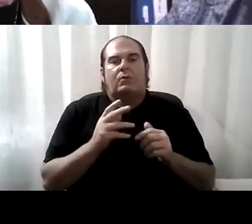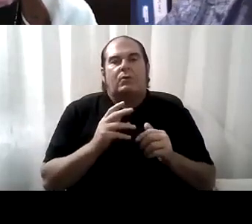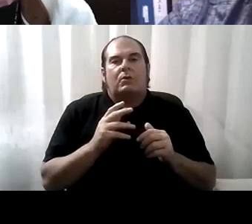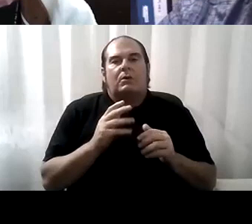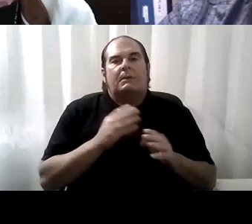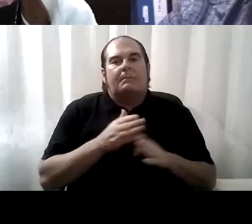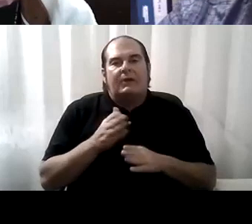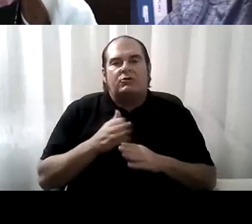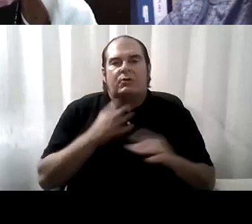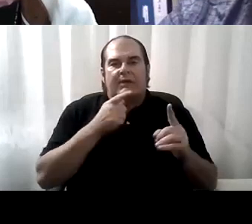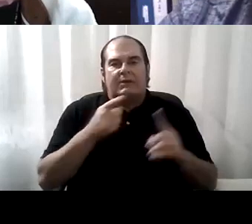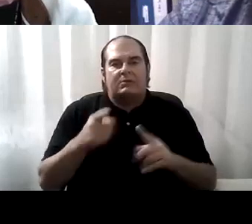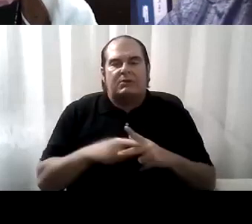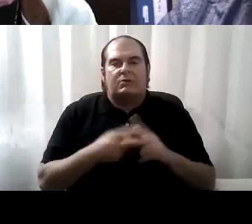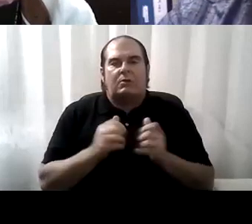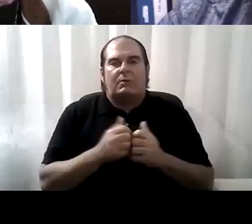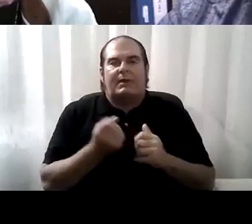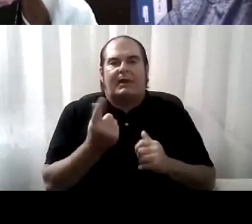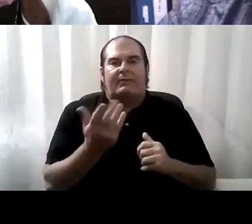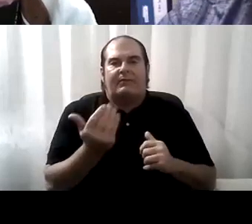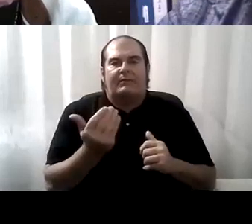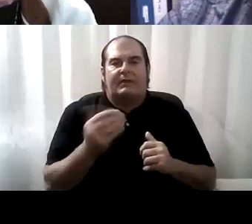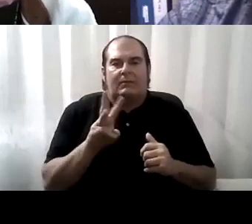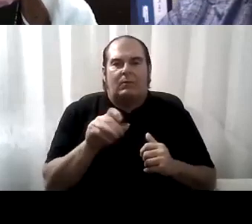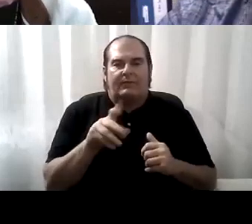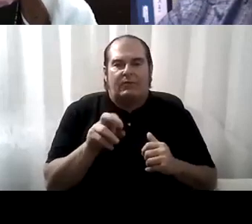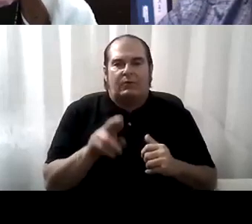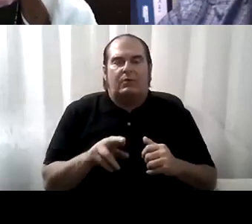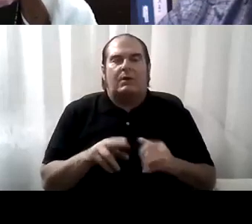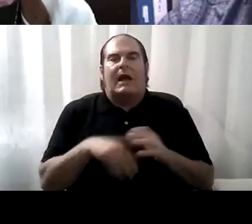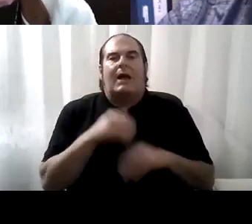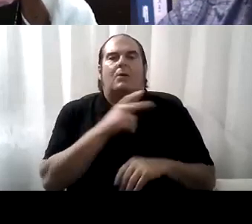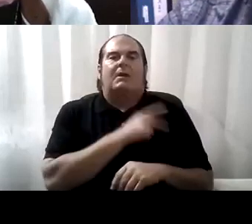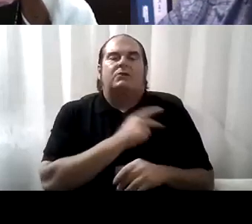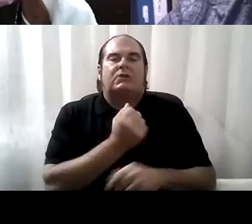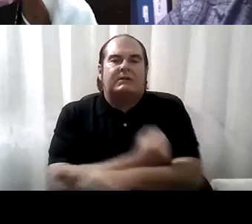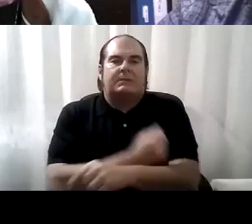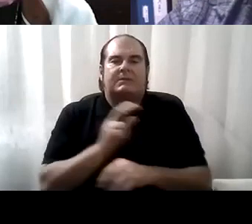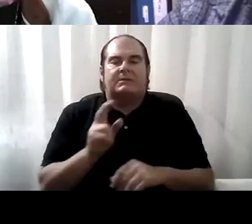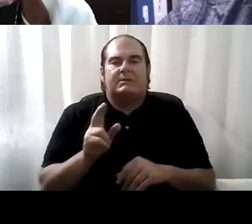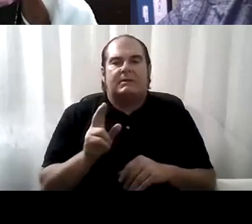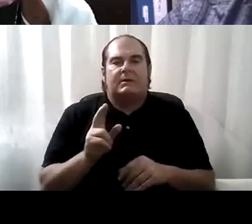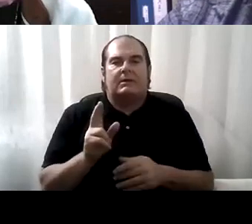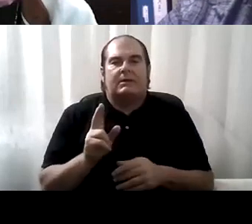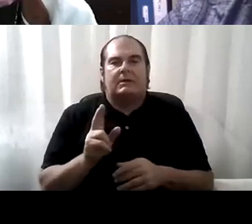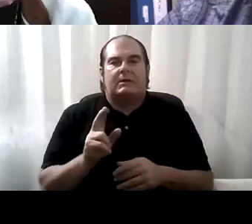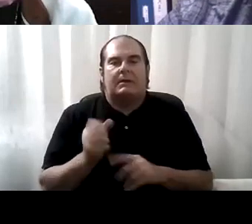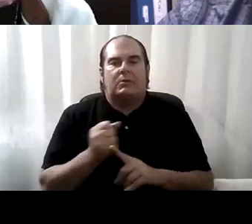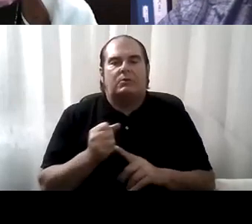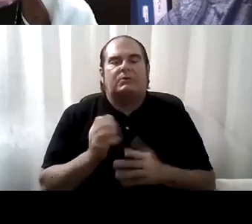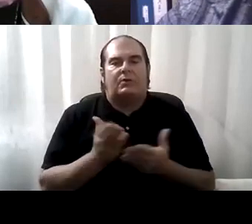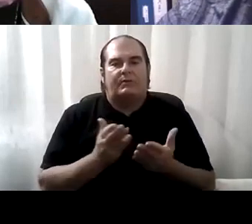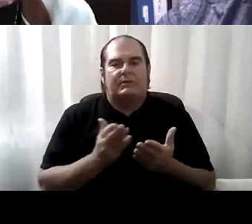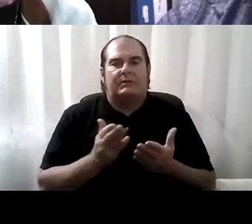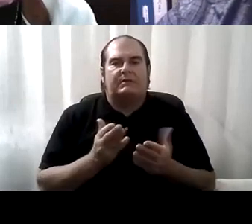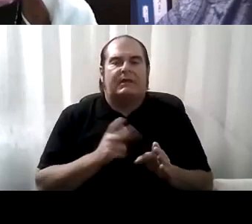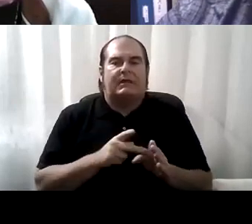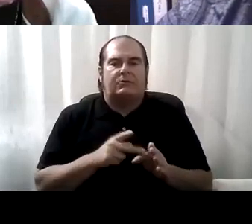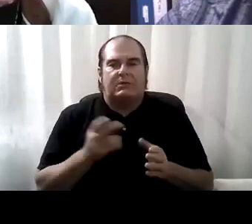the 1115 waiver., outpatient substance abuse services, psychiatric open access, and developing,